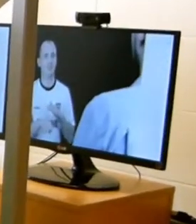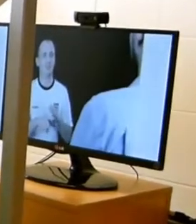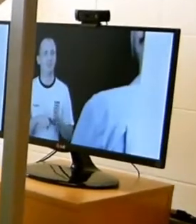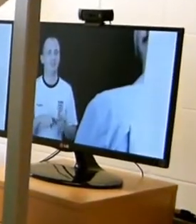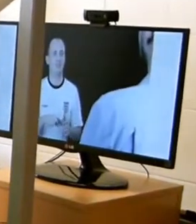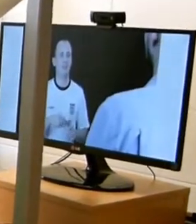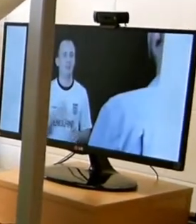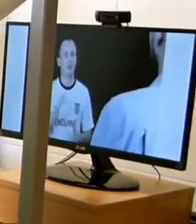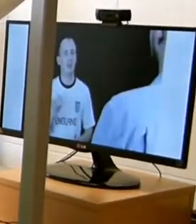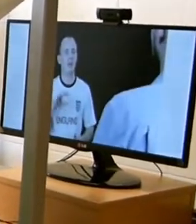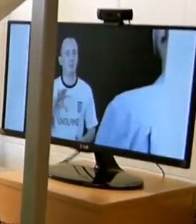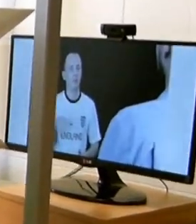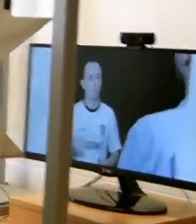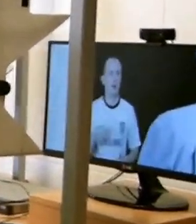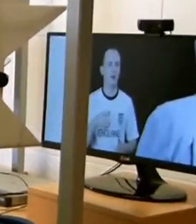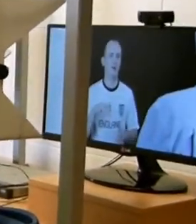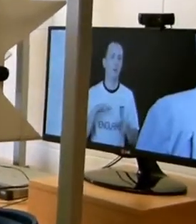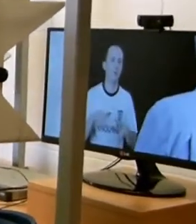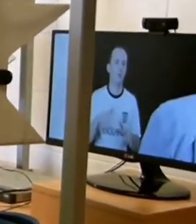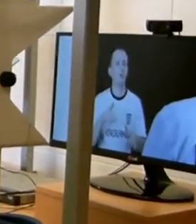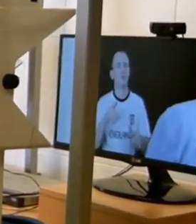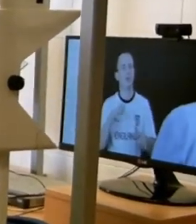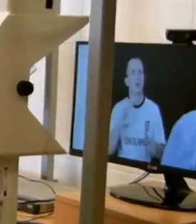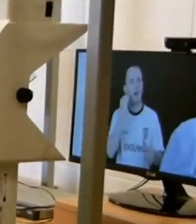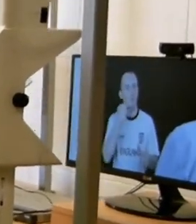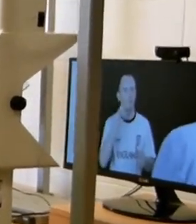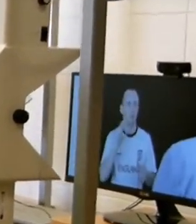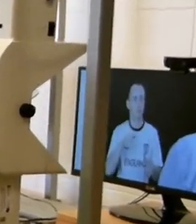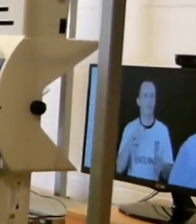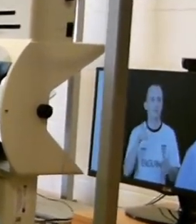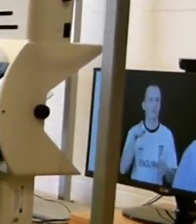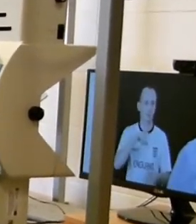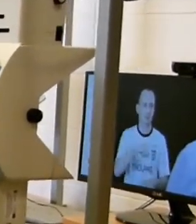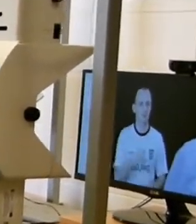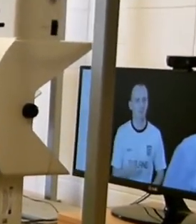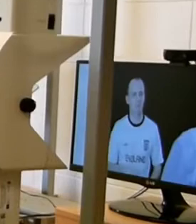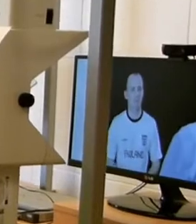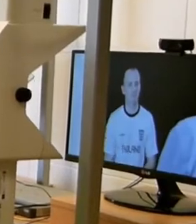as well as the timing and the speed measurement of saccadic eye movements.